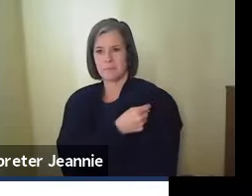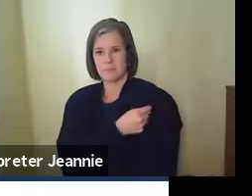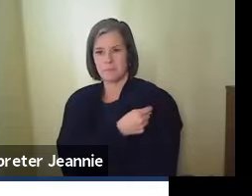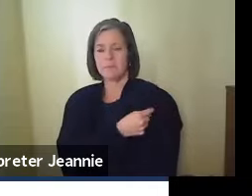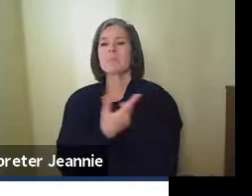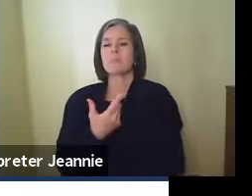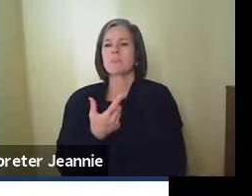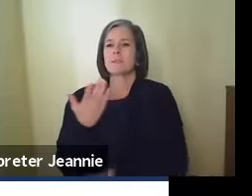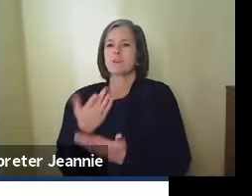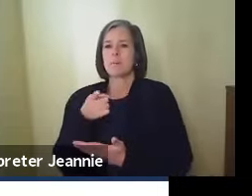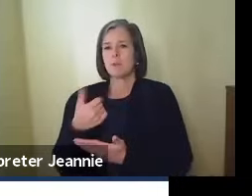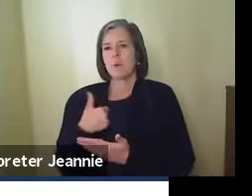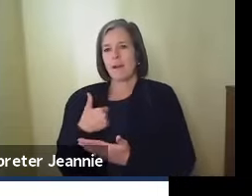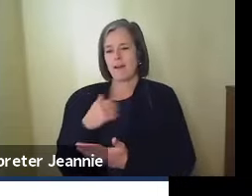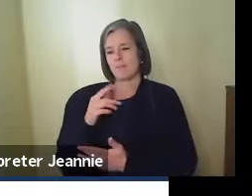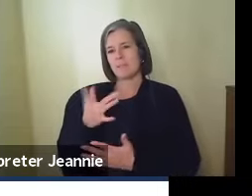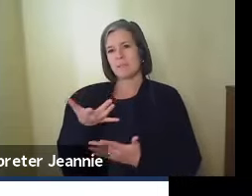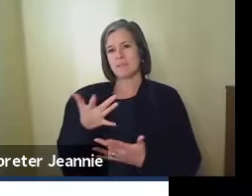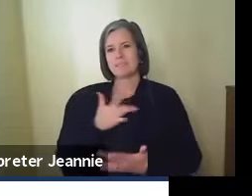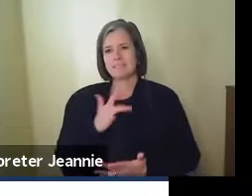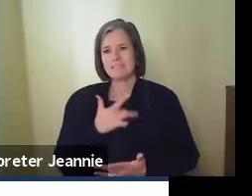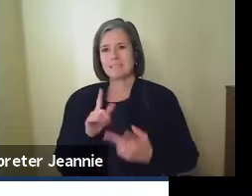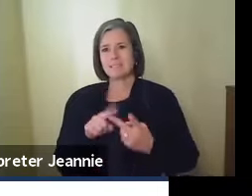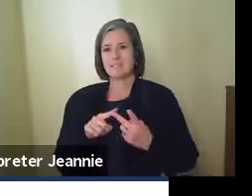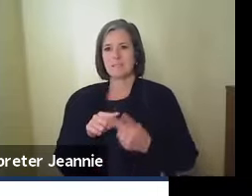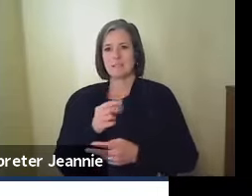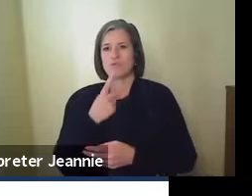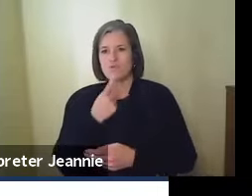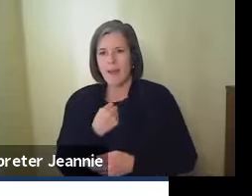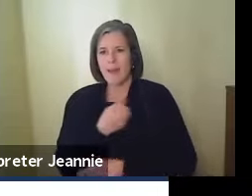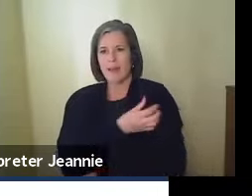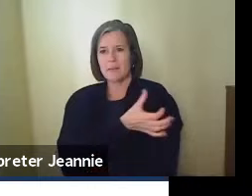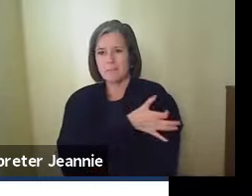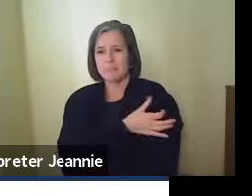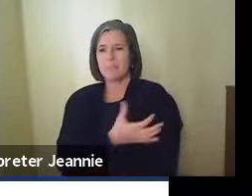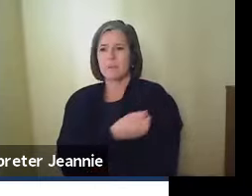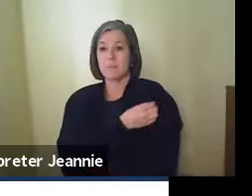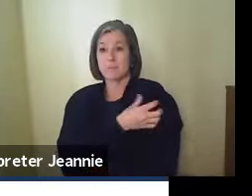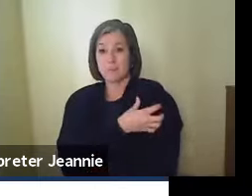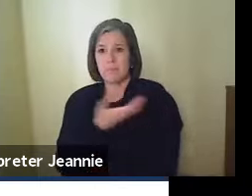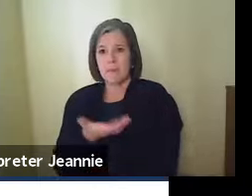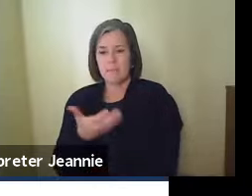you can have tenderness or redness or swelling there you could have some low grade fever or even